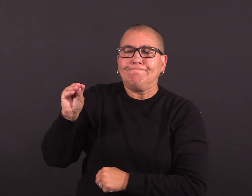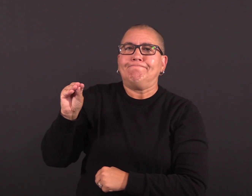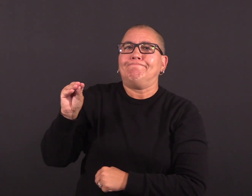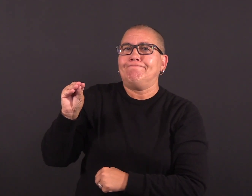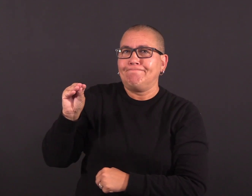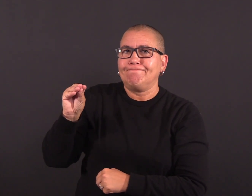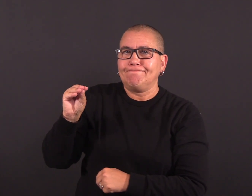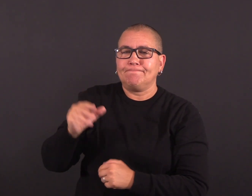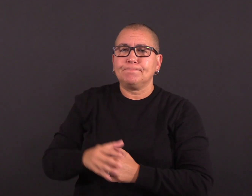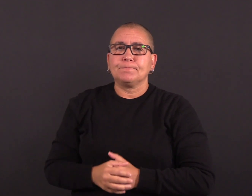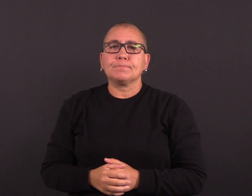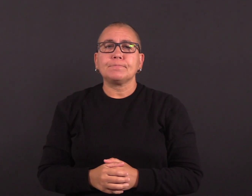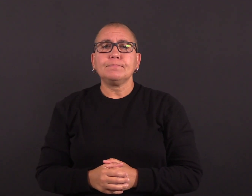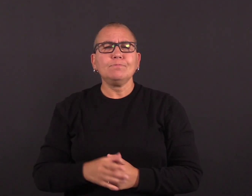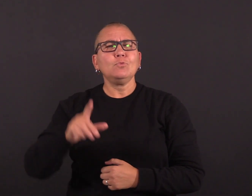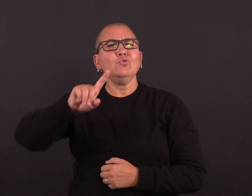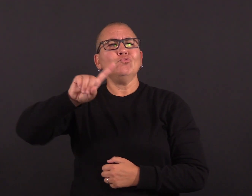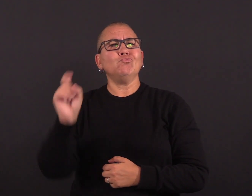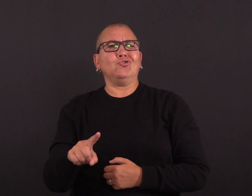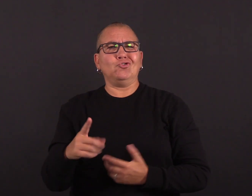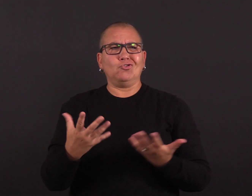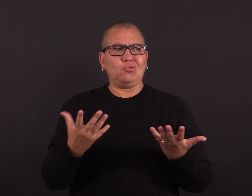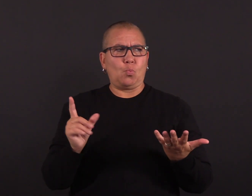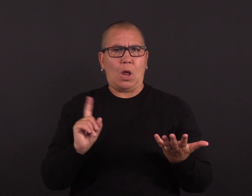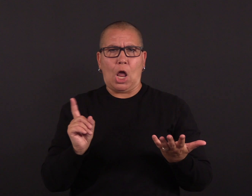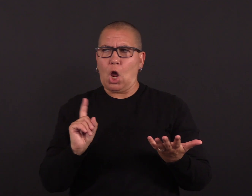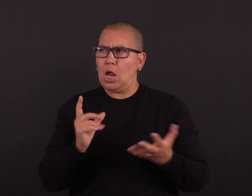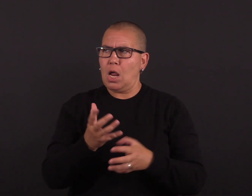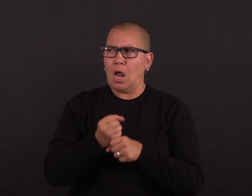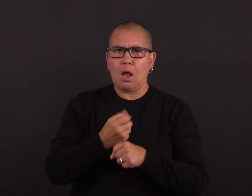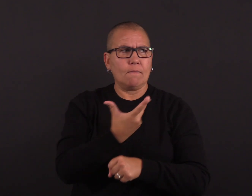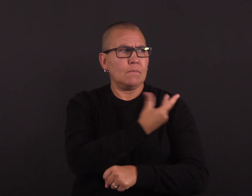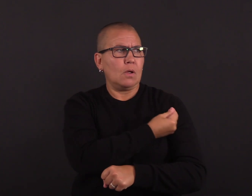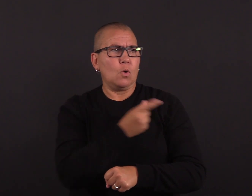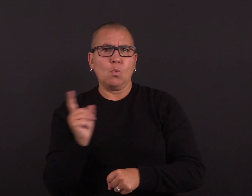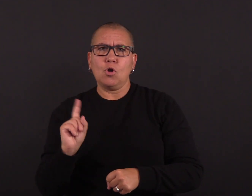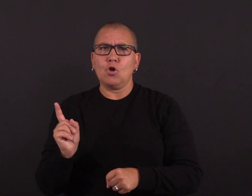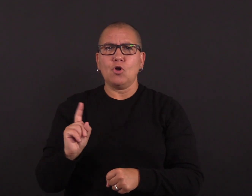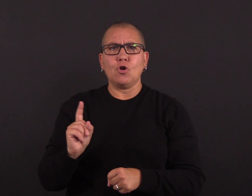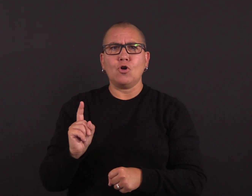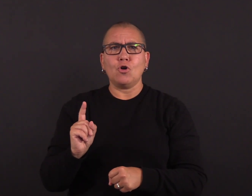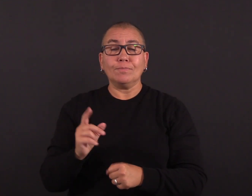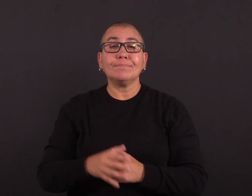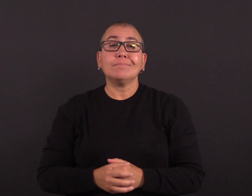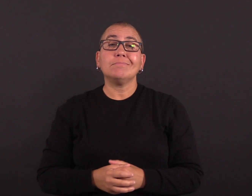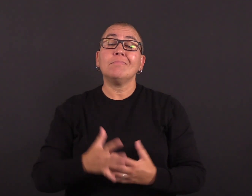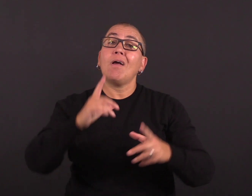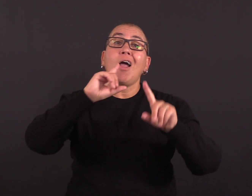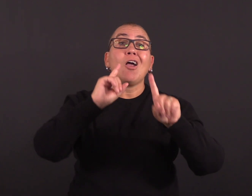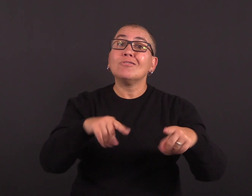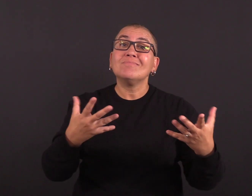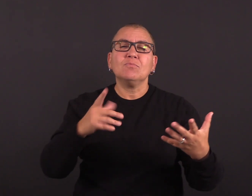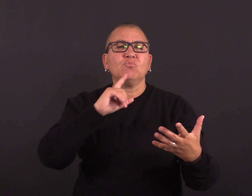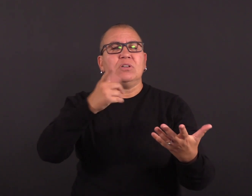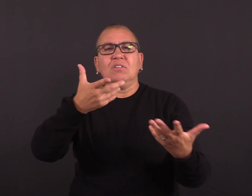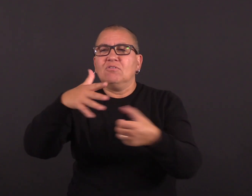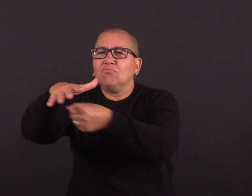be buying their own supplies this time and may be conservative on the number of doses they order.